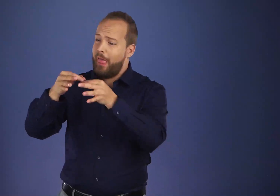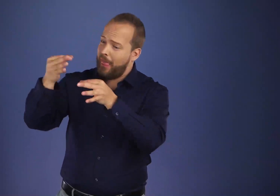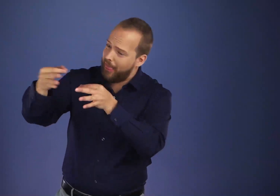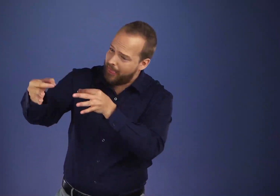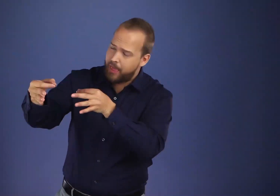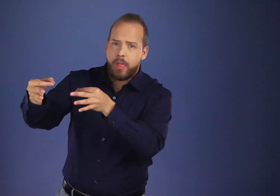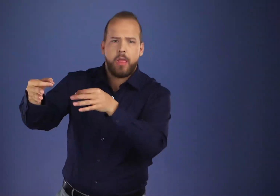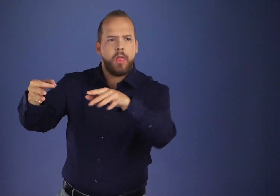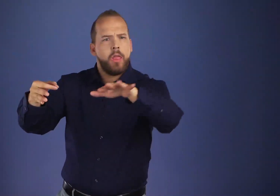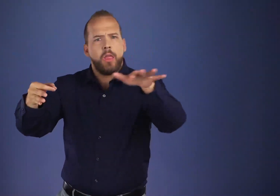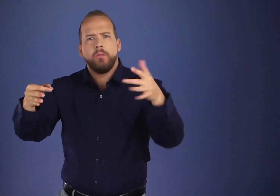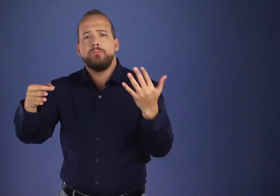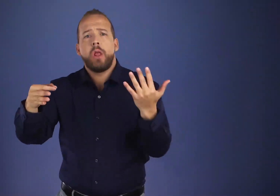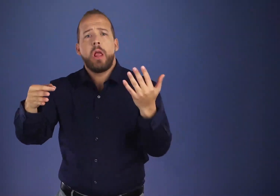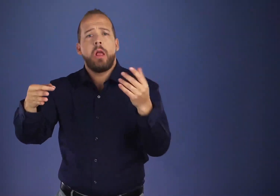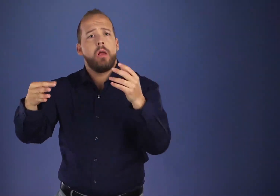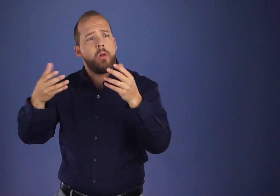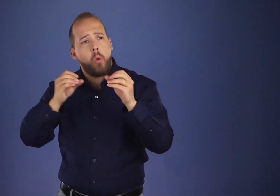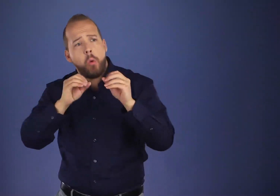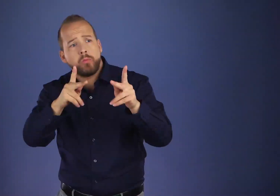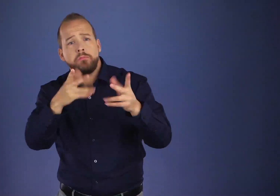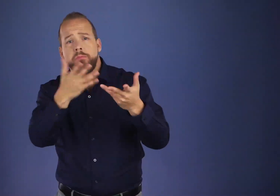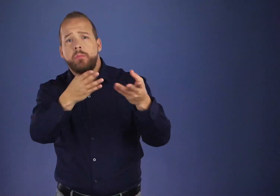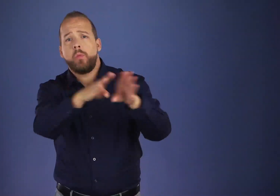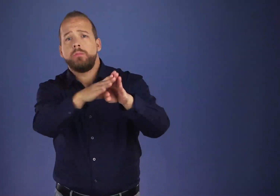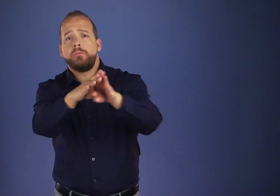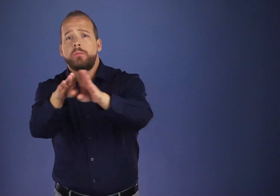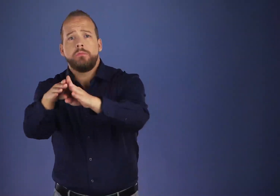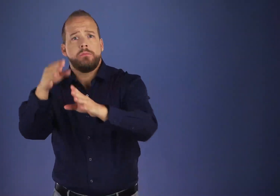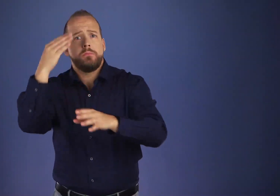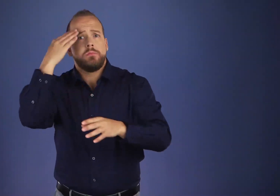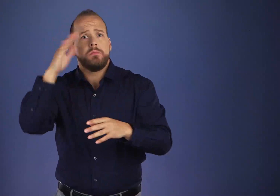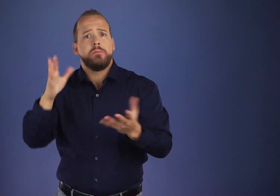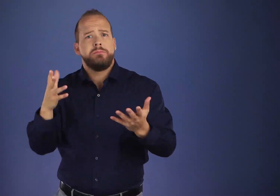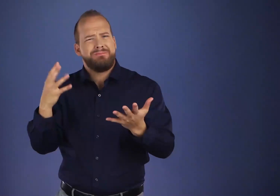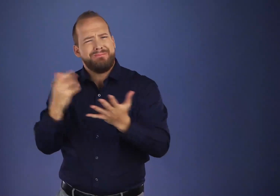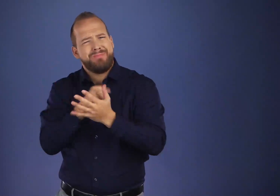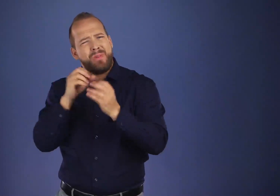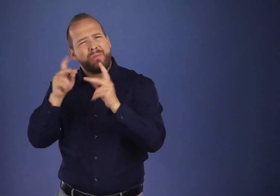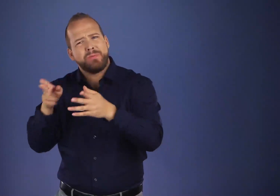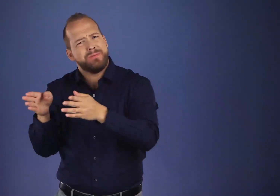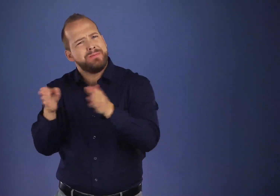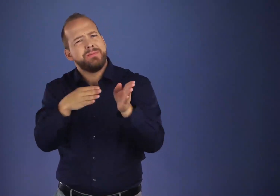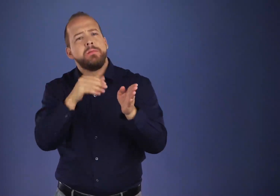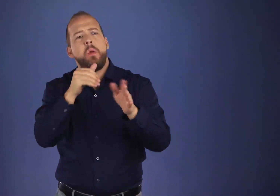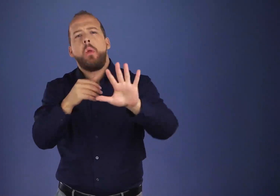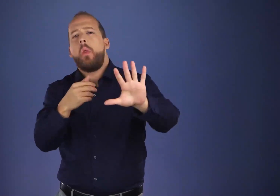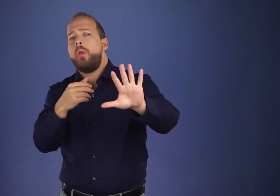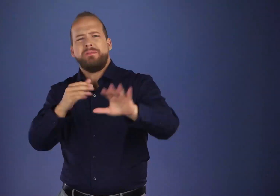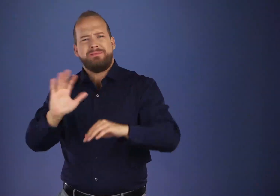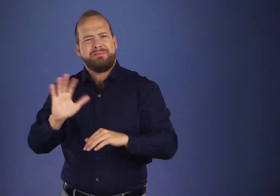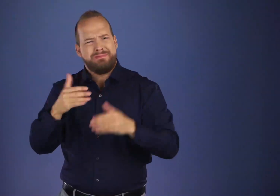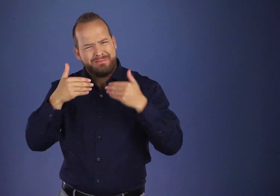when in reality we have already passed up many a fine chance to right a serious wrong.